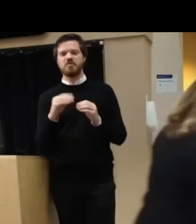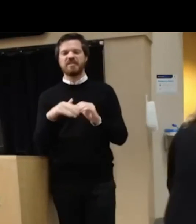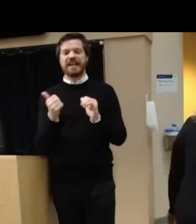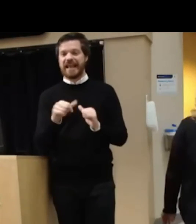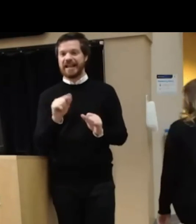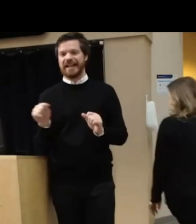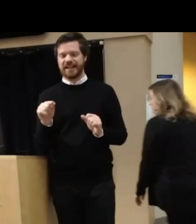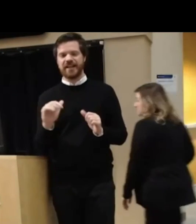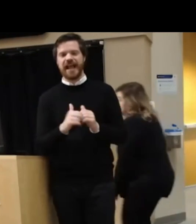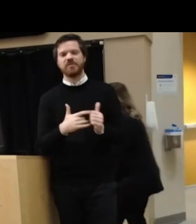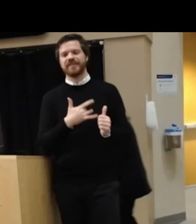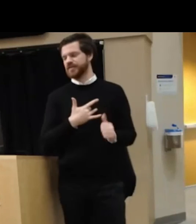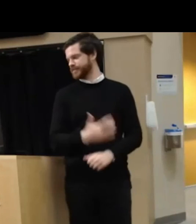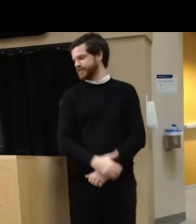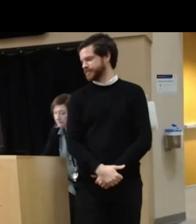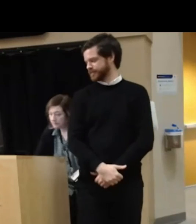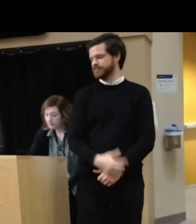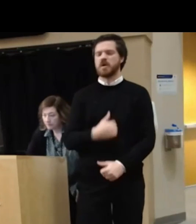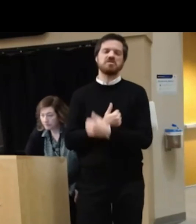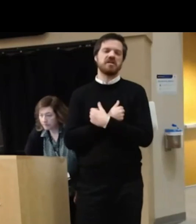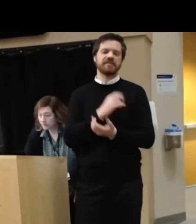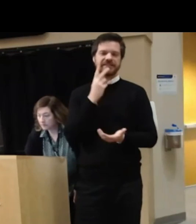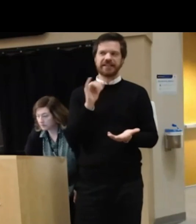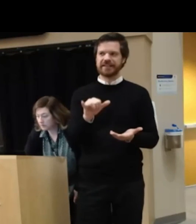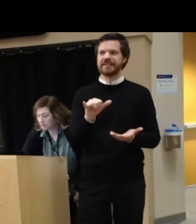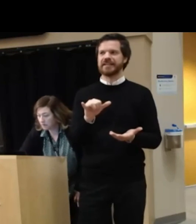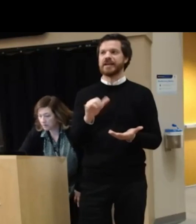through and how it feels so I would love to see that implemented like what you guys do in